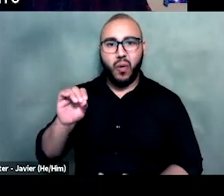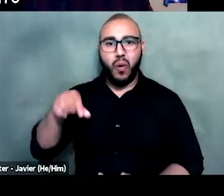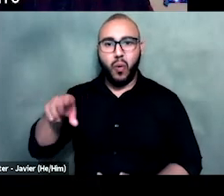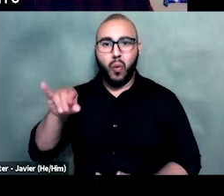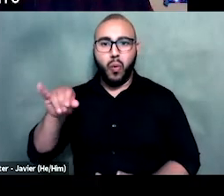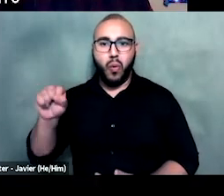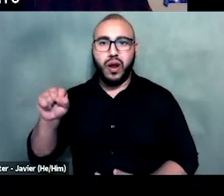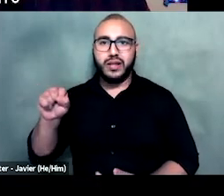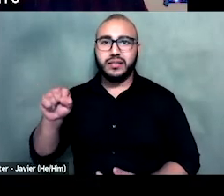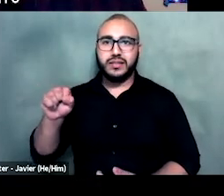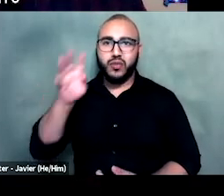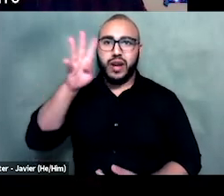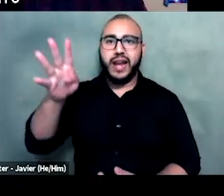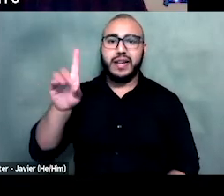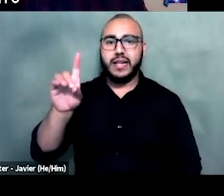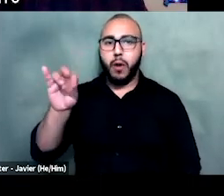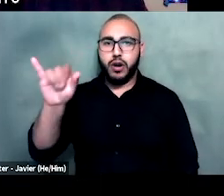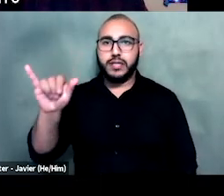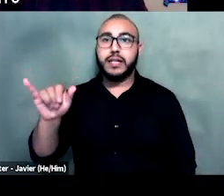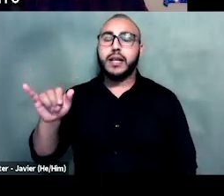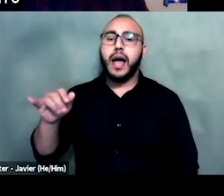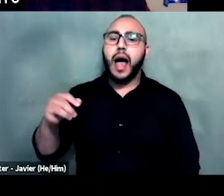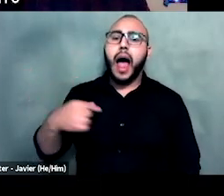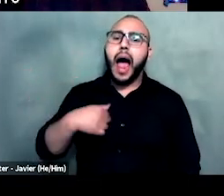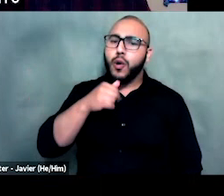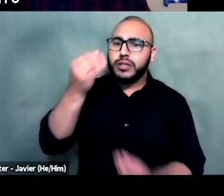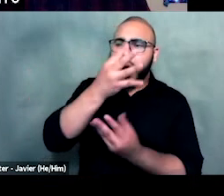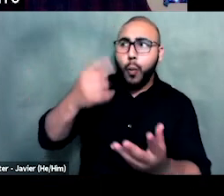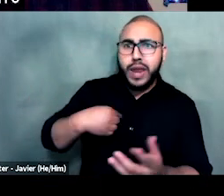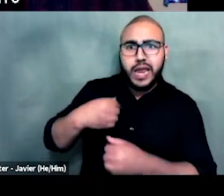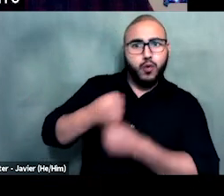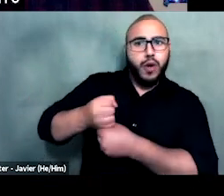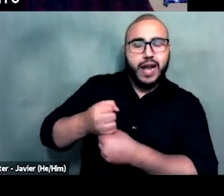created democracy. I tell them that we contributed to the creation of American style